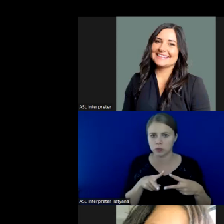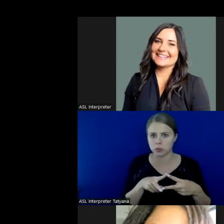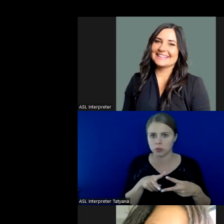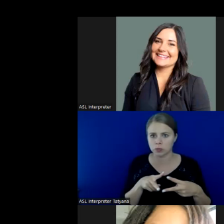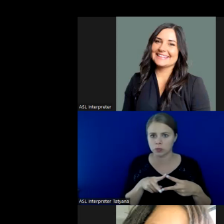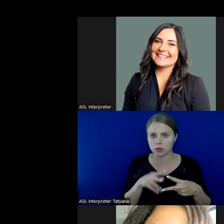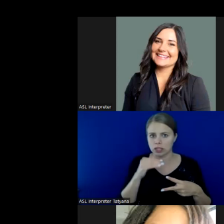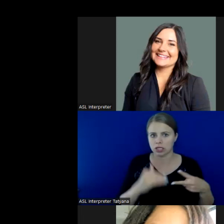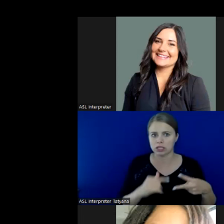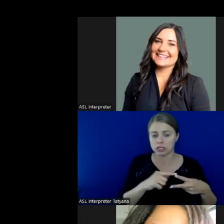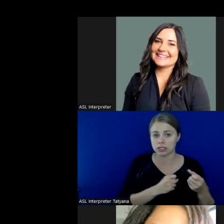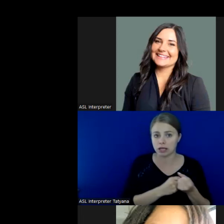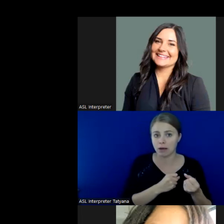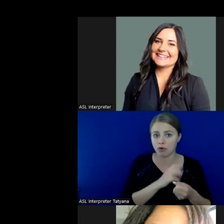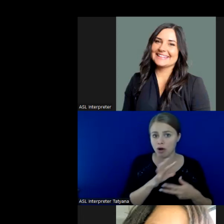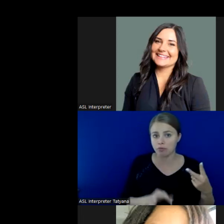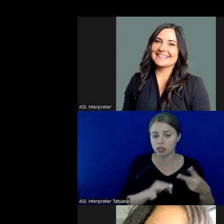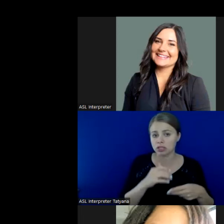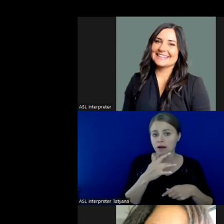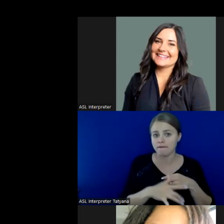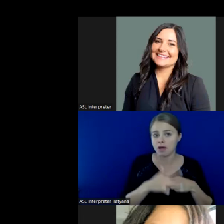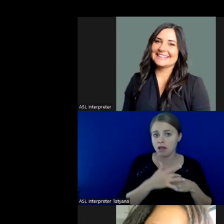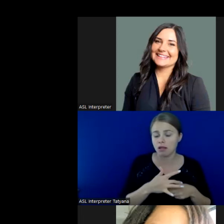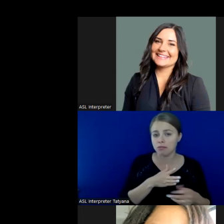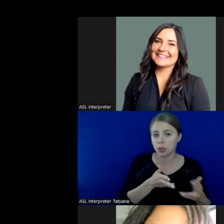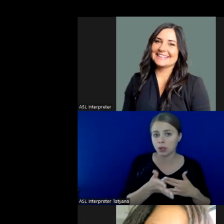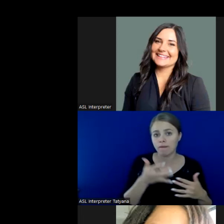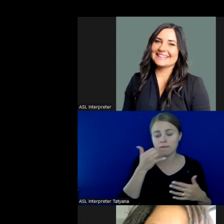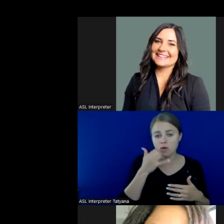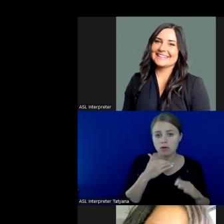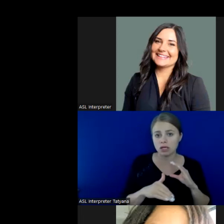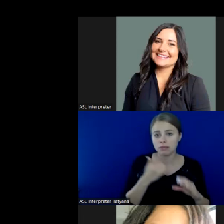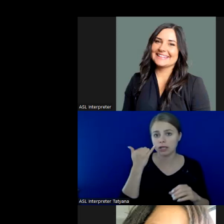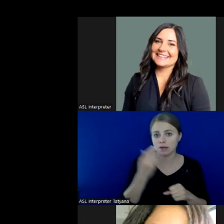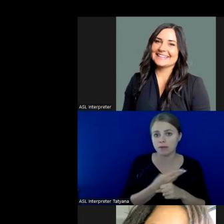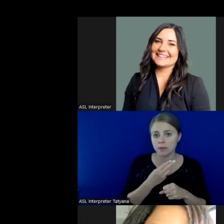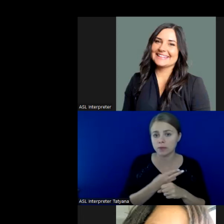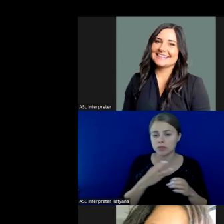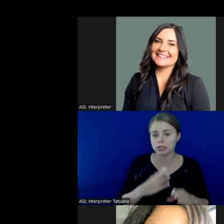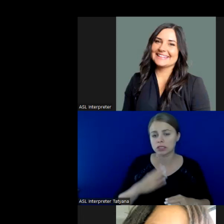"Support options are available via telephone and email if the user experiences accessibility barriers."